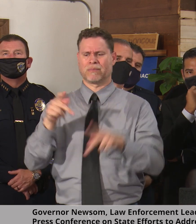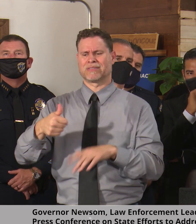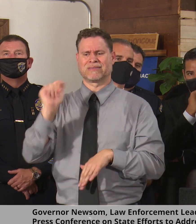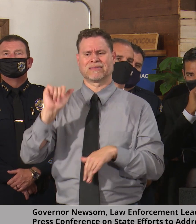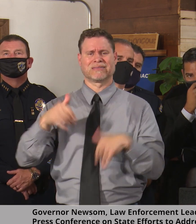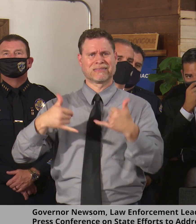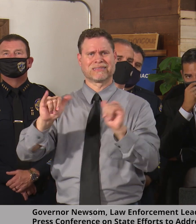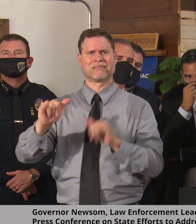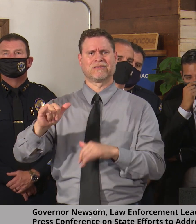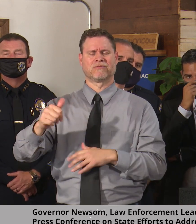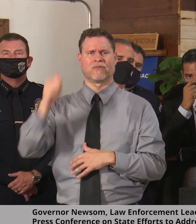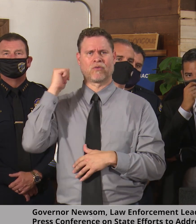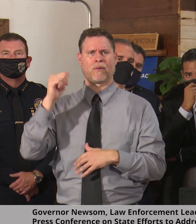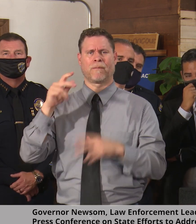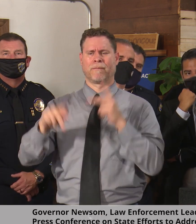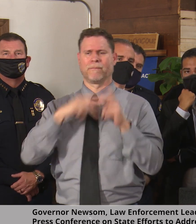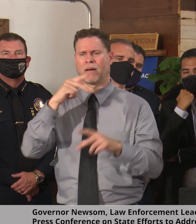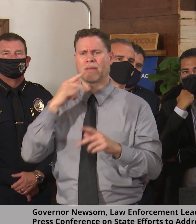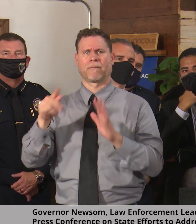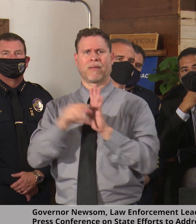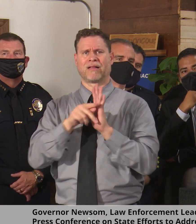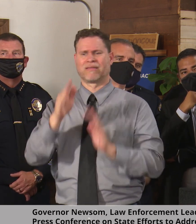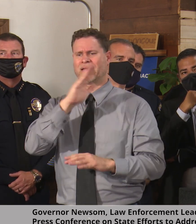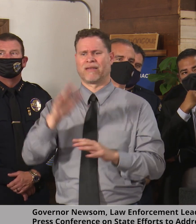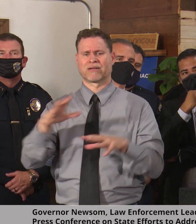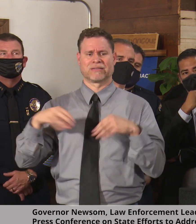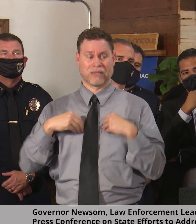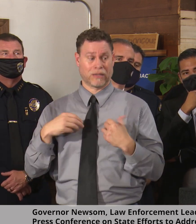public policy acknowledging that maybe they're never going to take it? Well we got to meet people